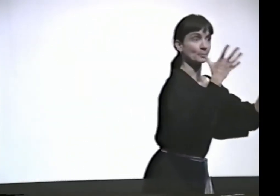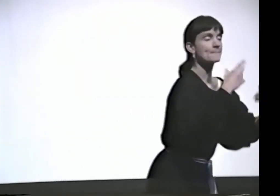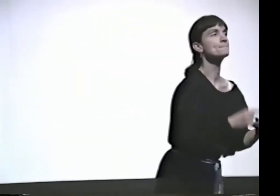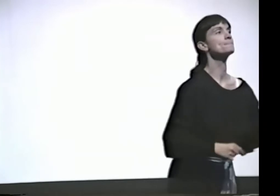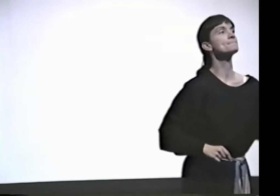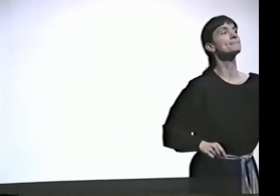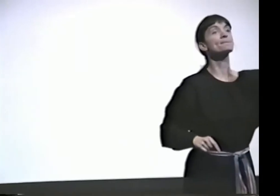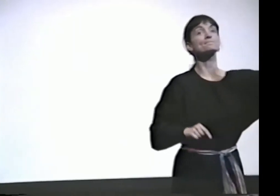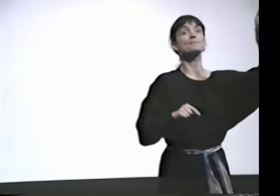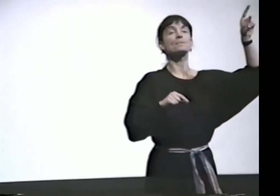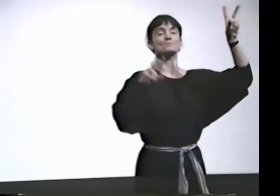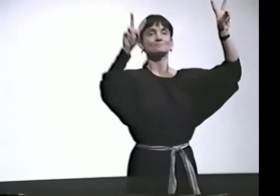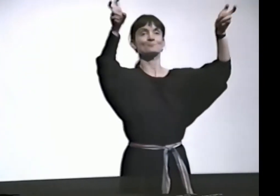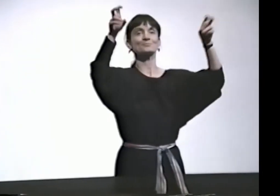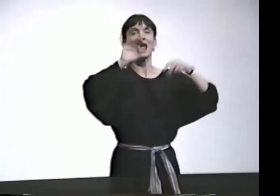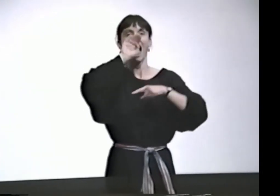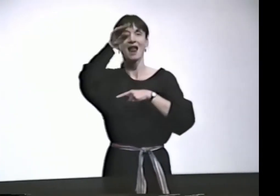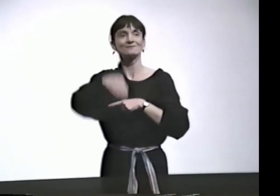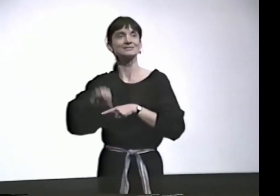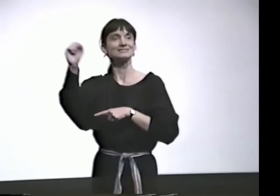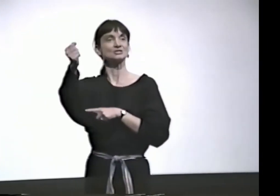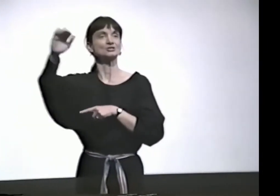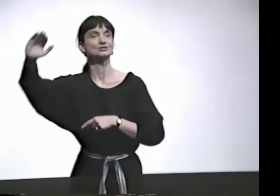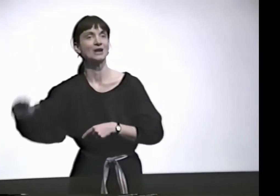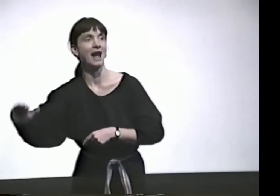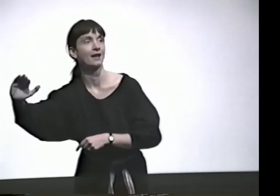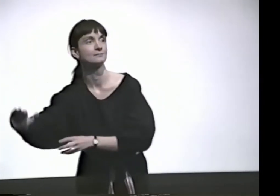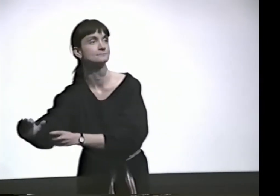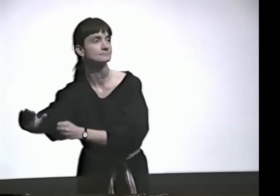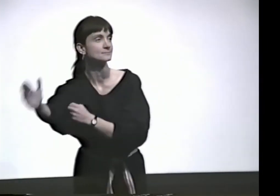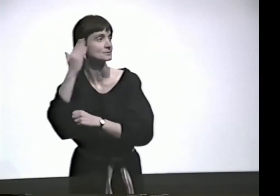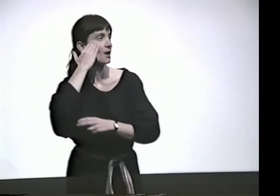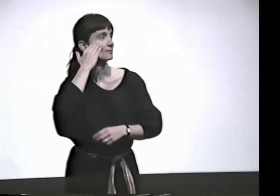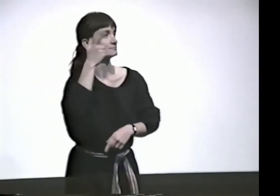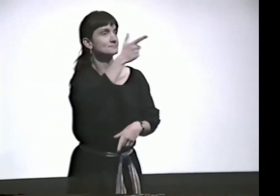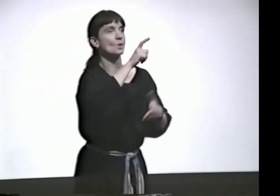THAT I'D LIKE TO SHOW YOU ABOUT CHARACTER DEVELOPMENT, AND IT'S CALLED "THE ELEPHANT'S CHILD."